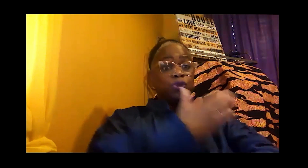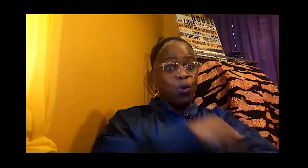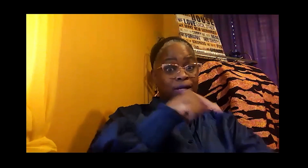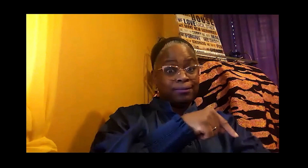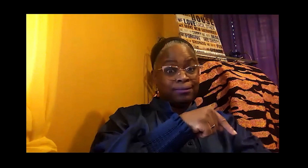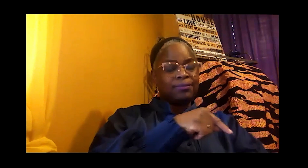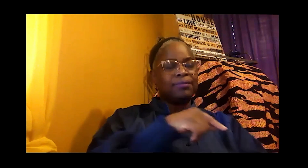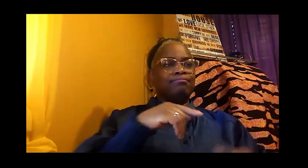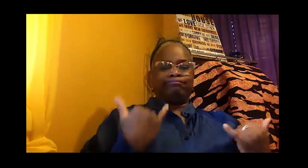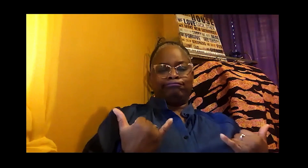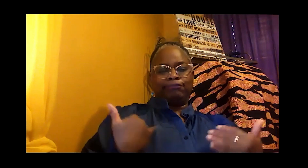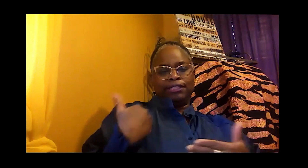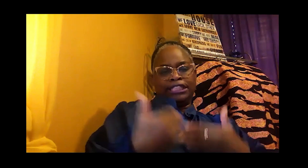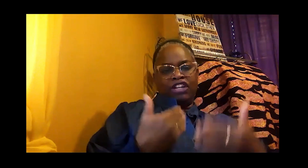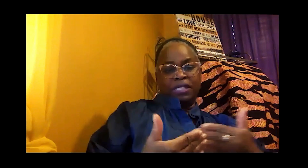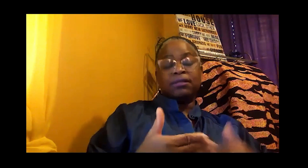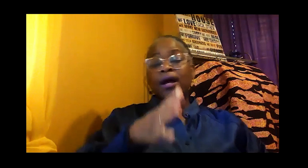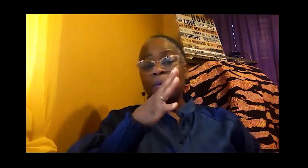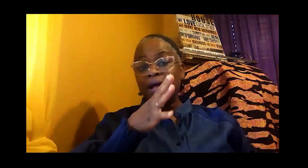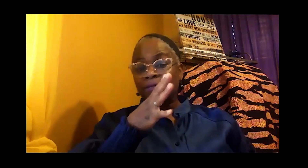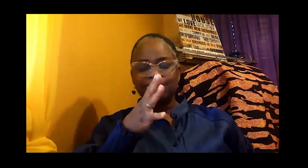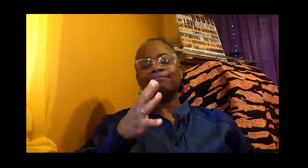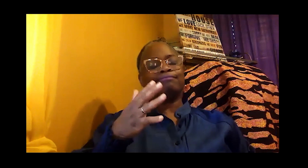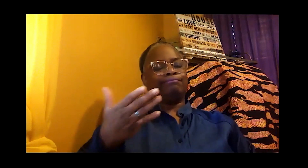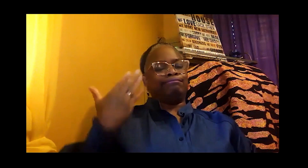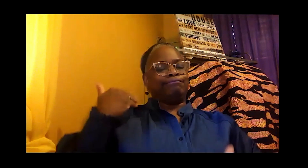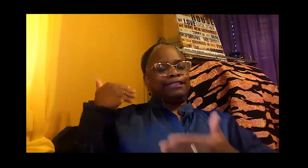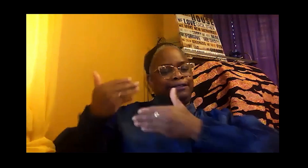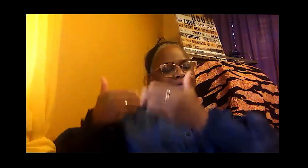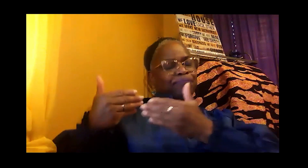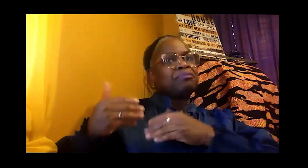The daughter is from the new generation, and the mother is from the old generation.